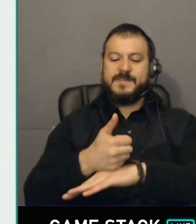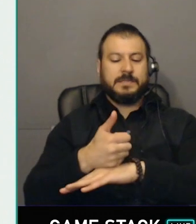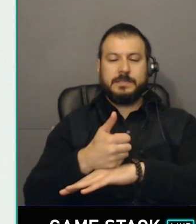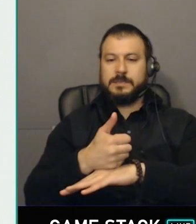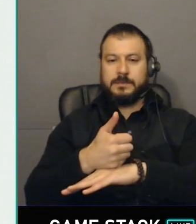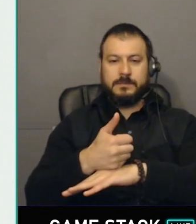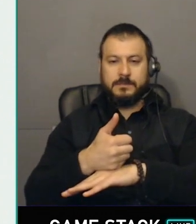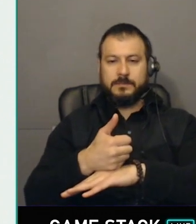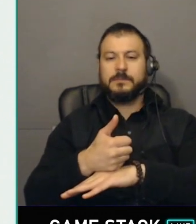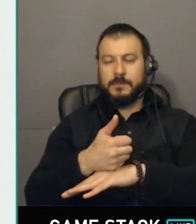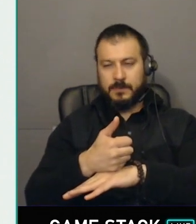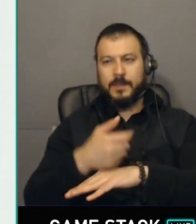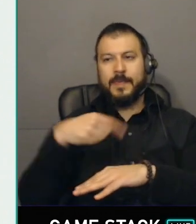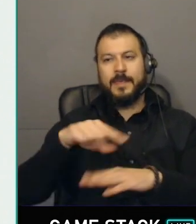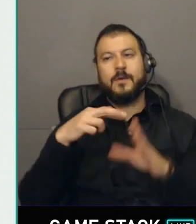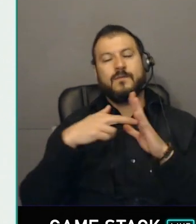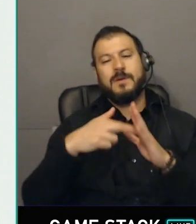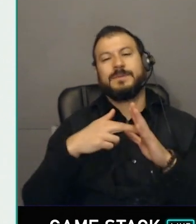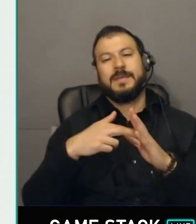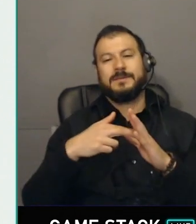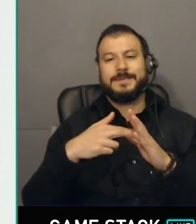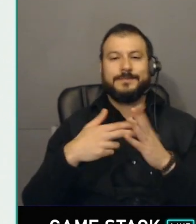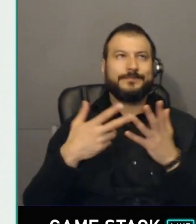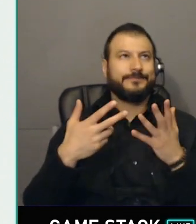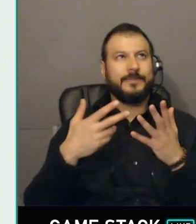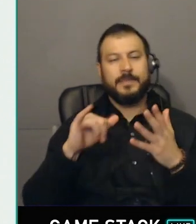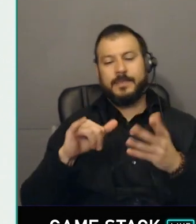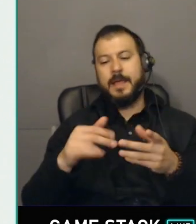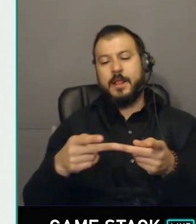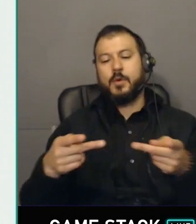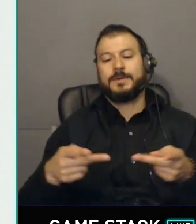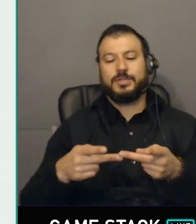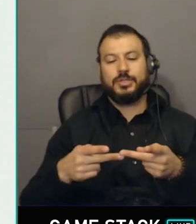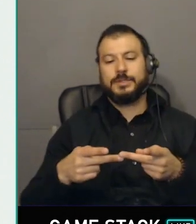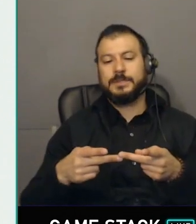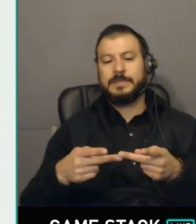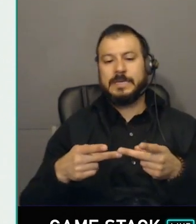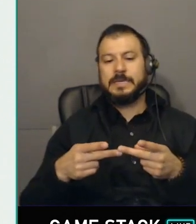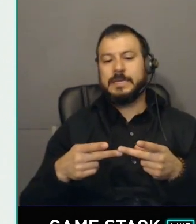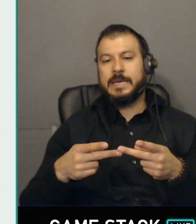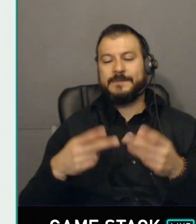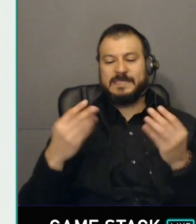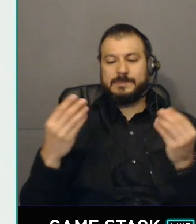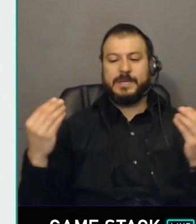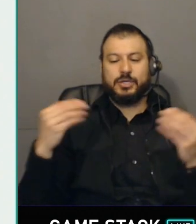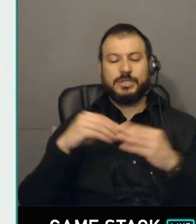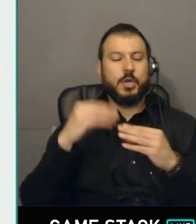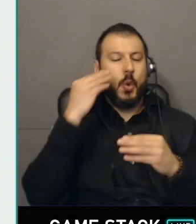and they represent the idealized location of speakers in a home theater system.